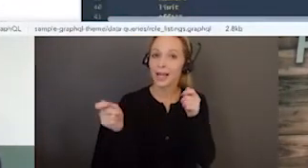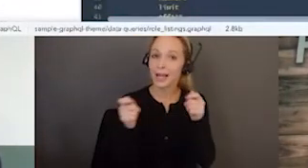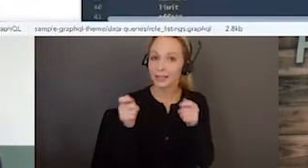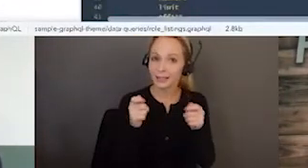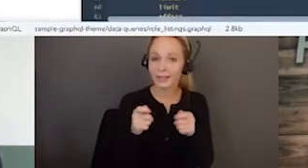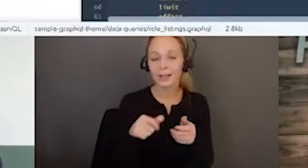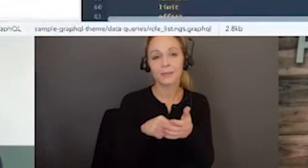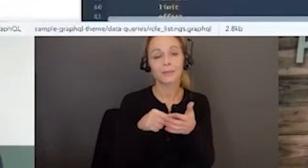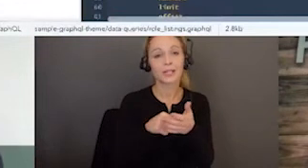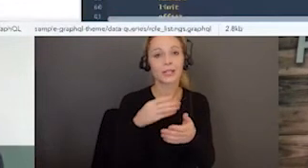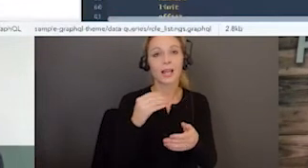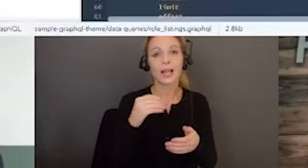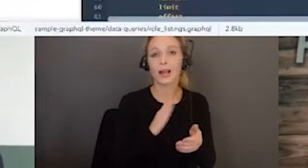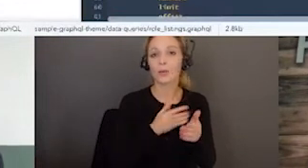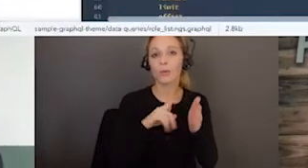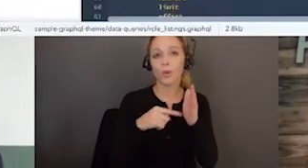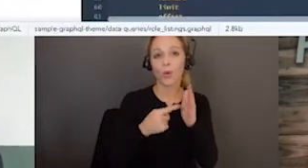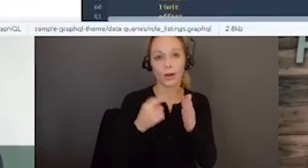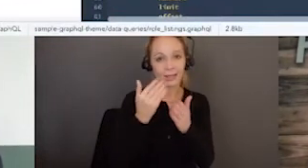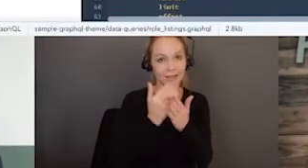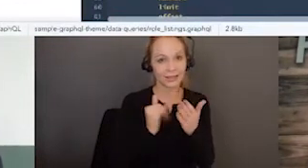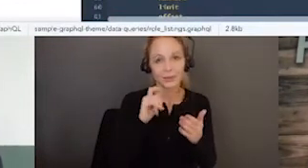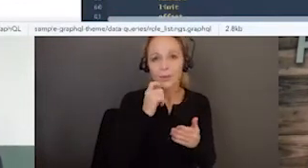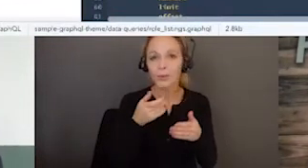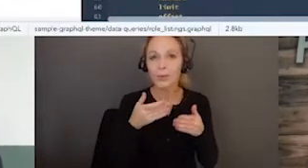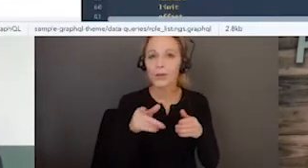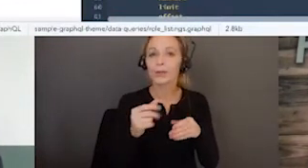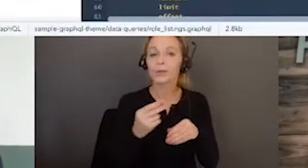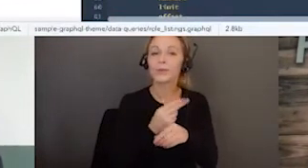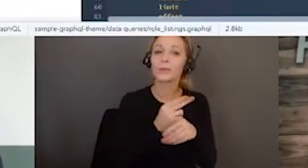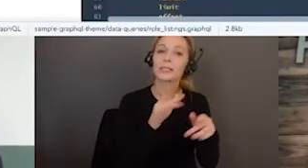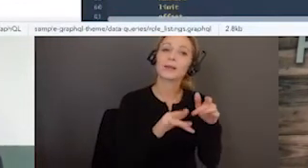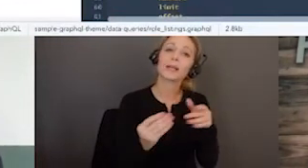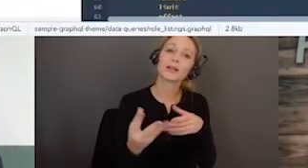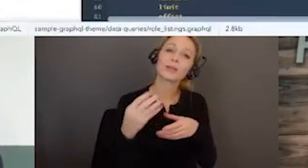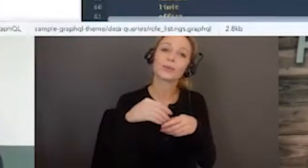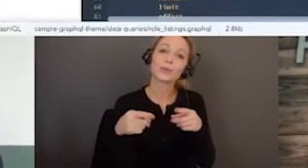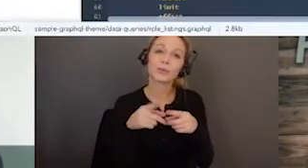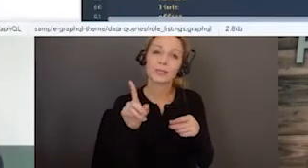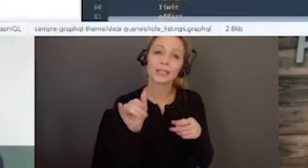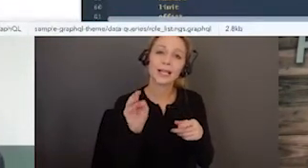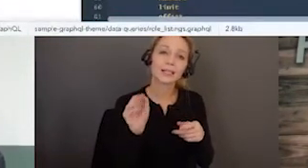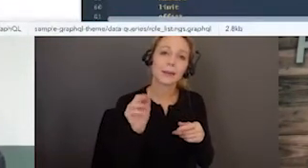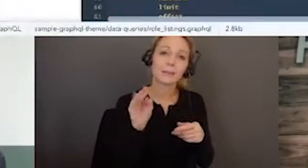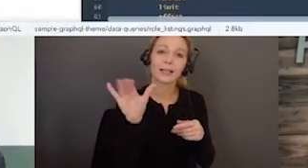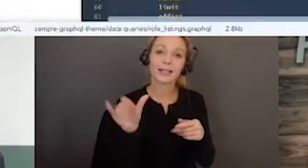THIS IS A COOL WAY YOU CAN USE SKIP AND INCLUDE TO ECONOMICALLY CHANGE THE QUERY YOU'RE EXECUTING.